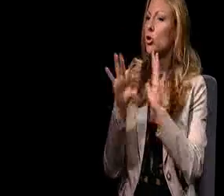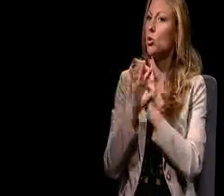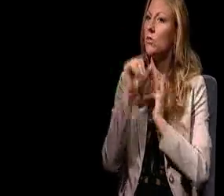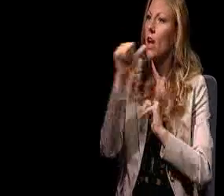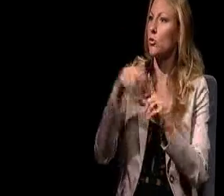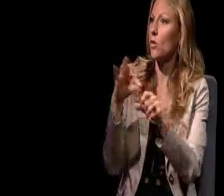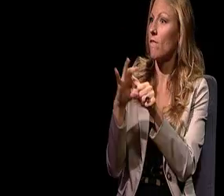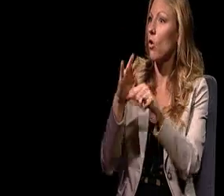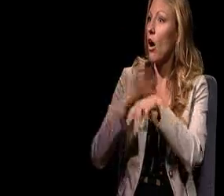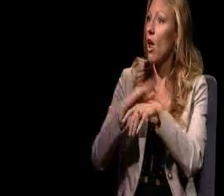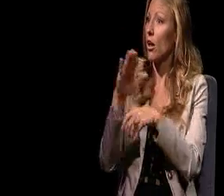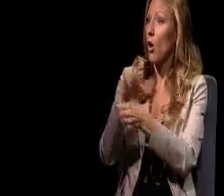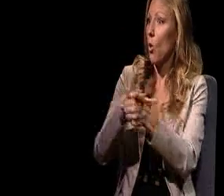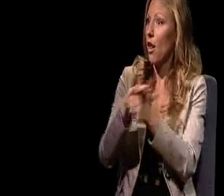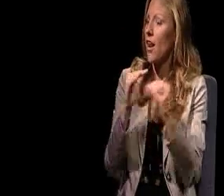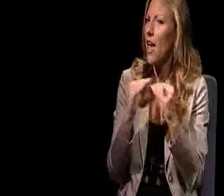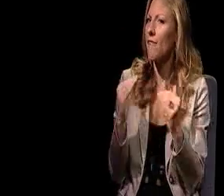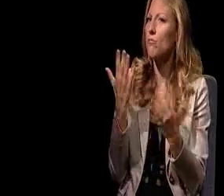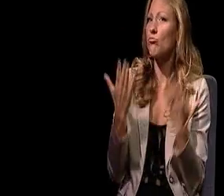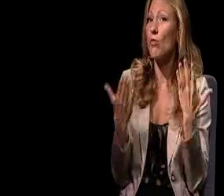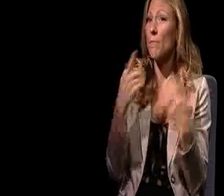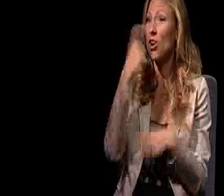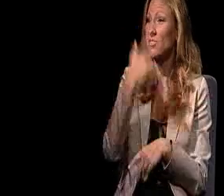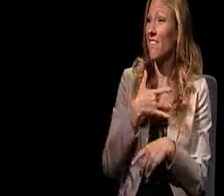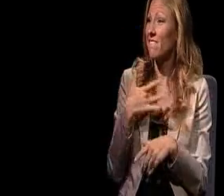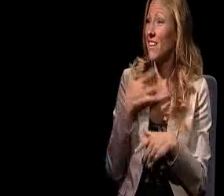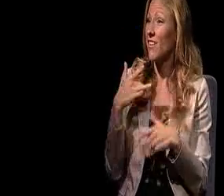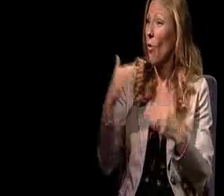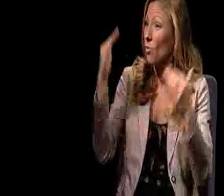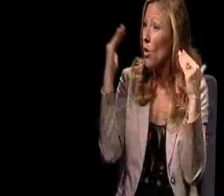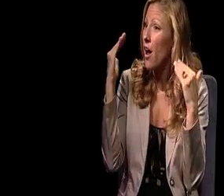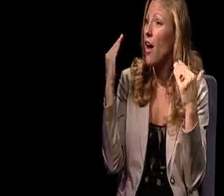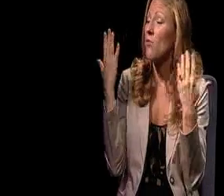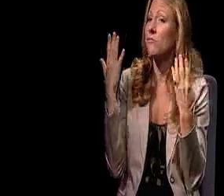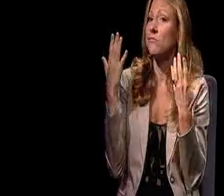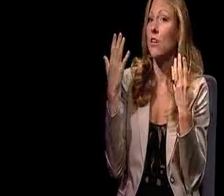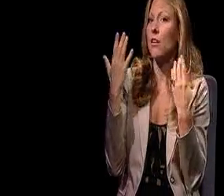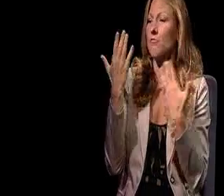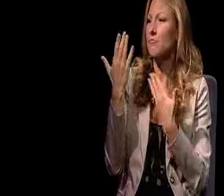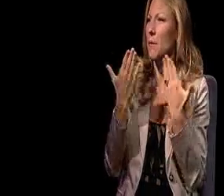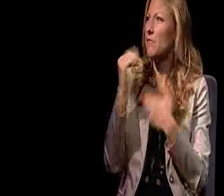I can imagine a lot of people choose not to vote on the local level probably because they feel overwhelmed